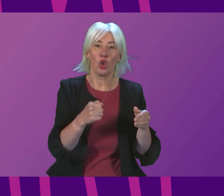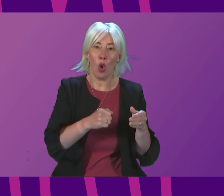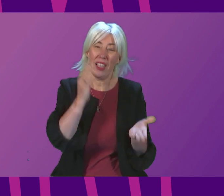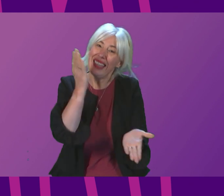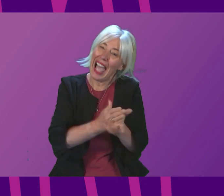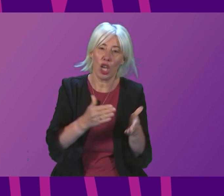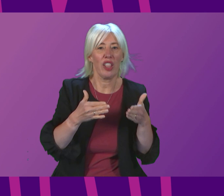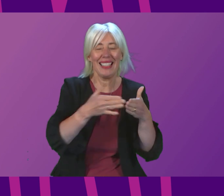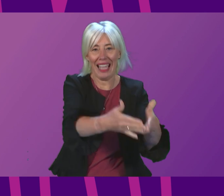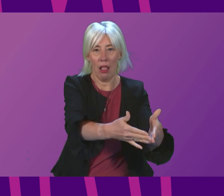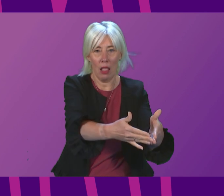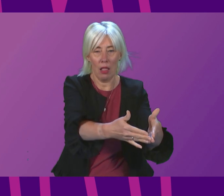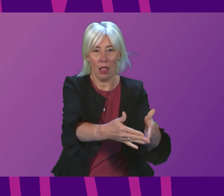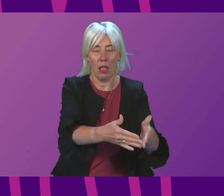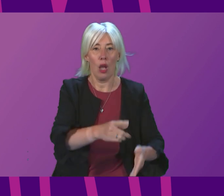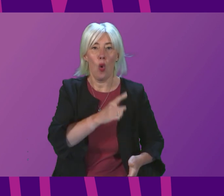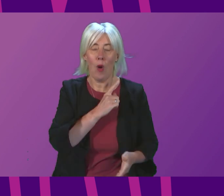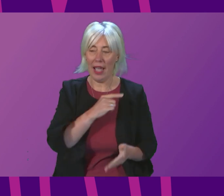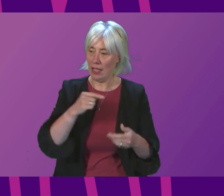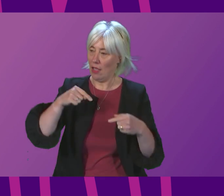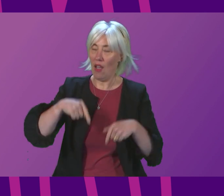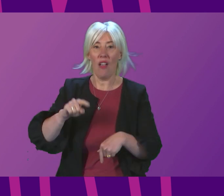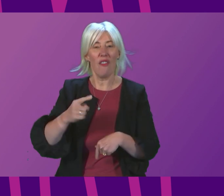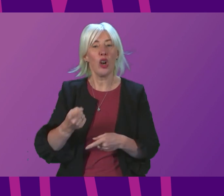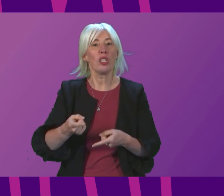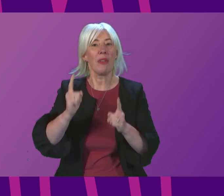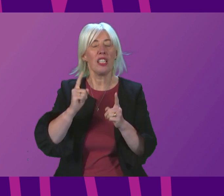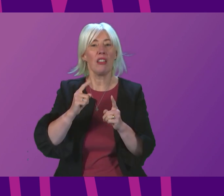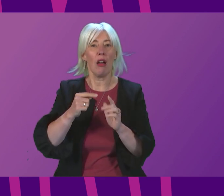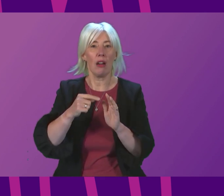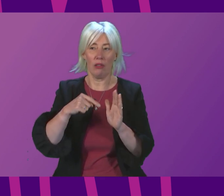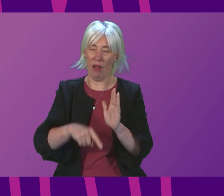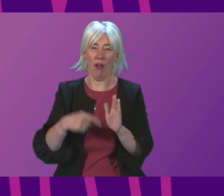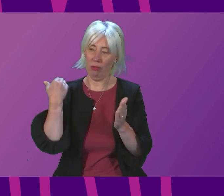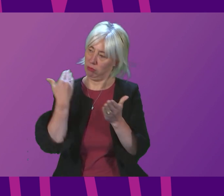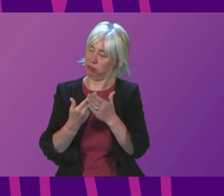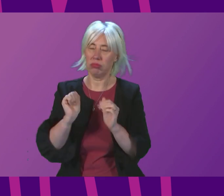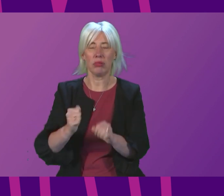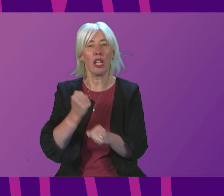That is because of this First Minister’s record in government. Let us look at it again.